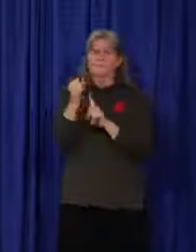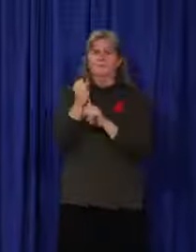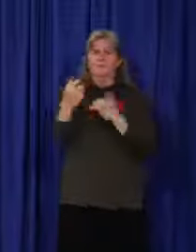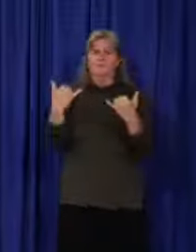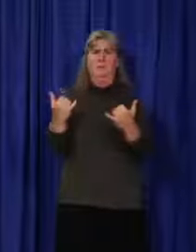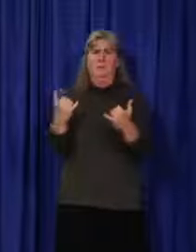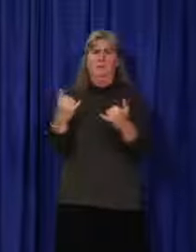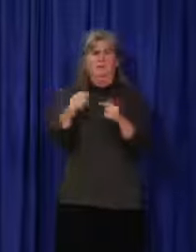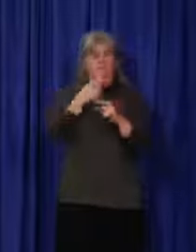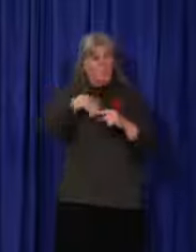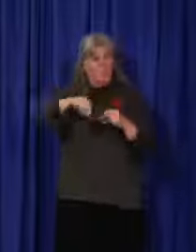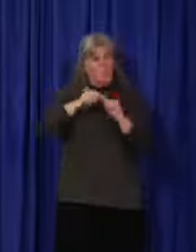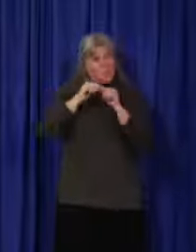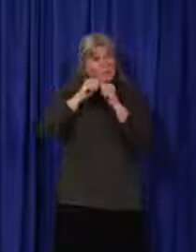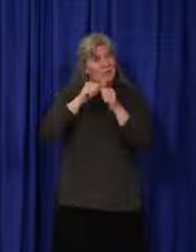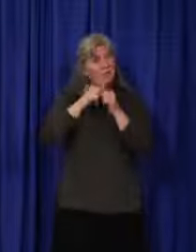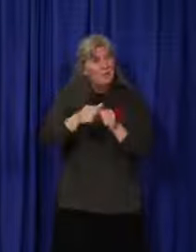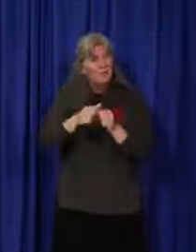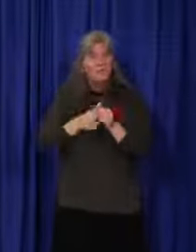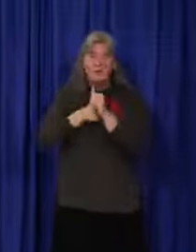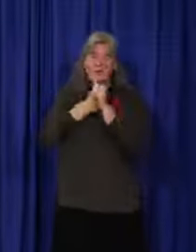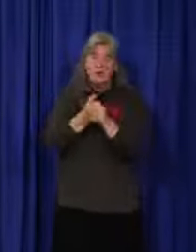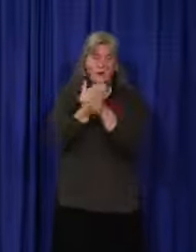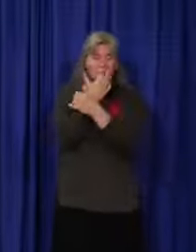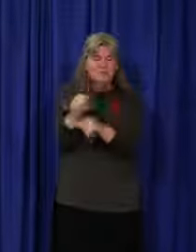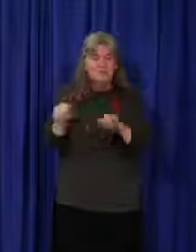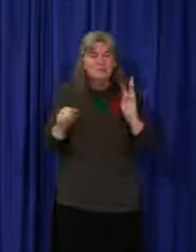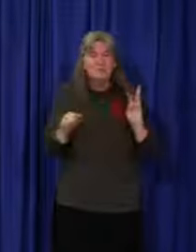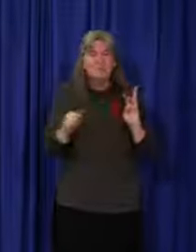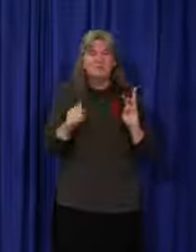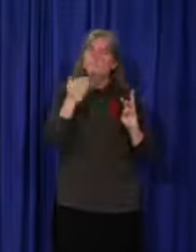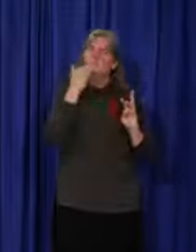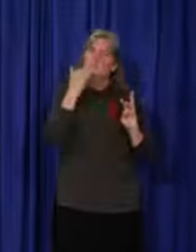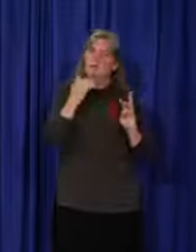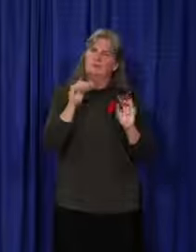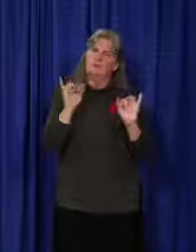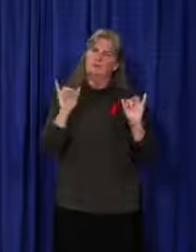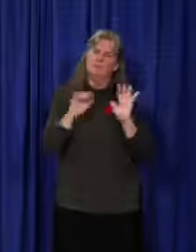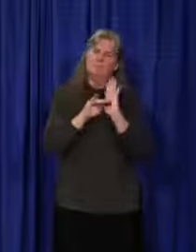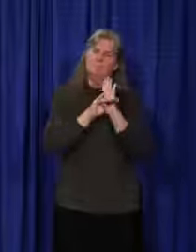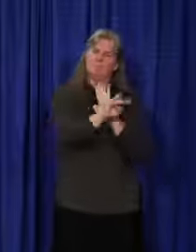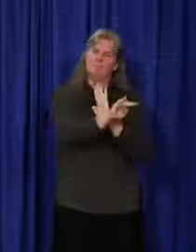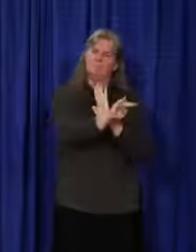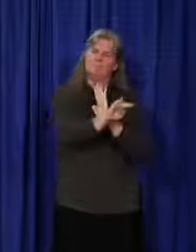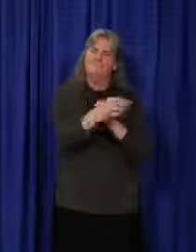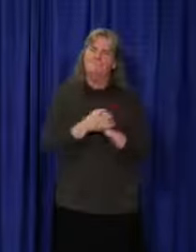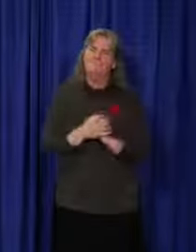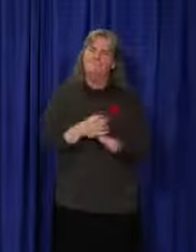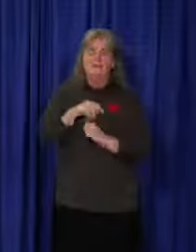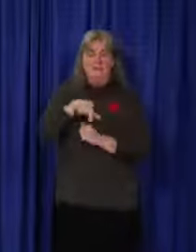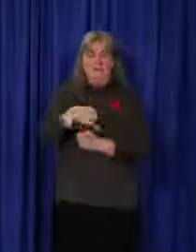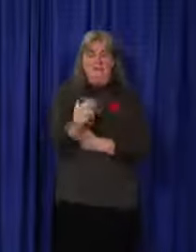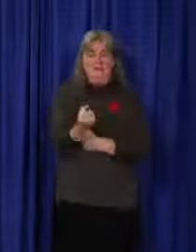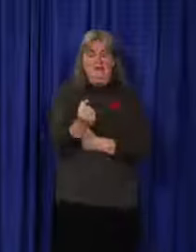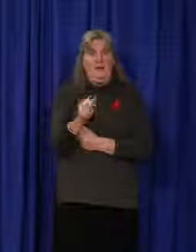routines we need to keep in mind that the safe six applies at all times including on the rink and